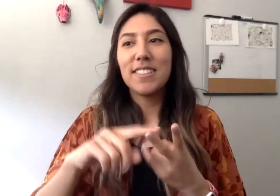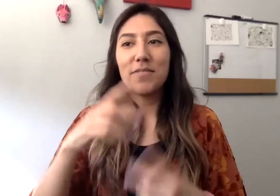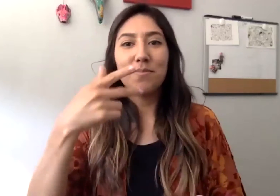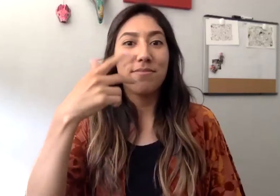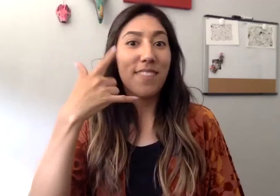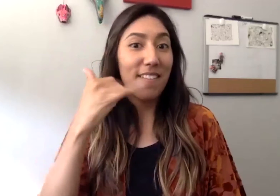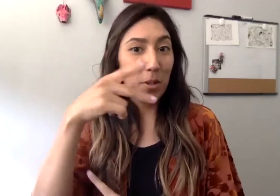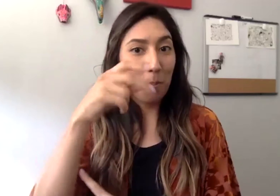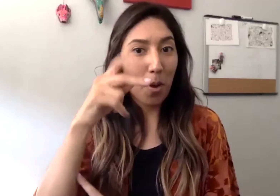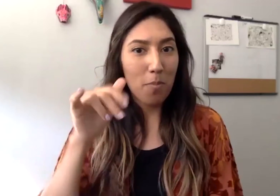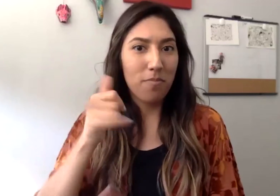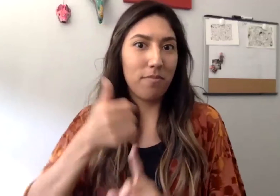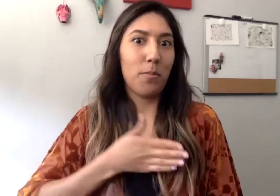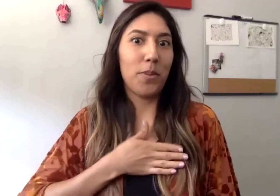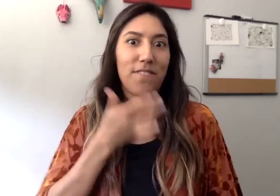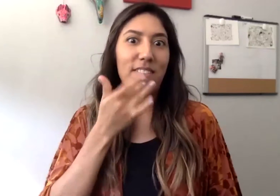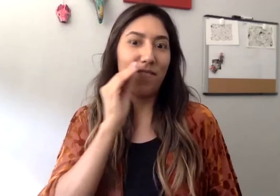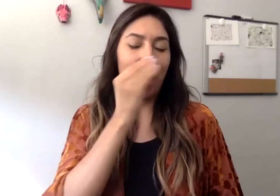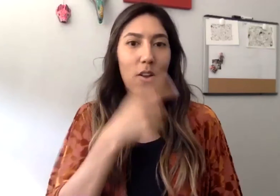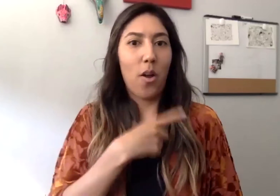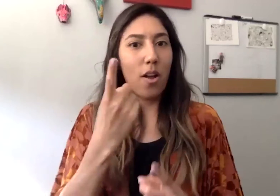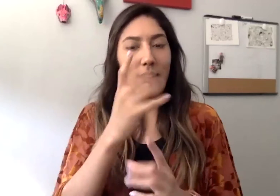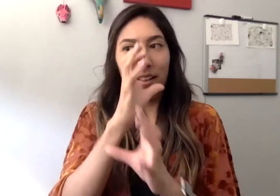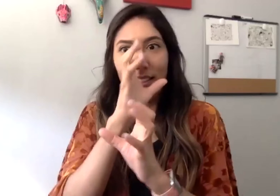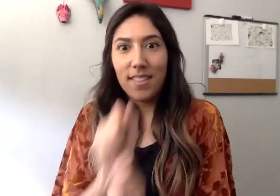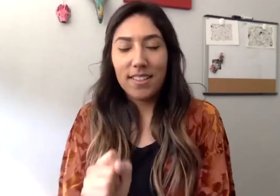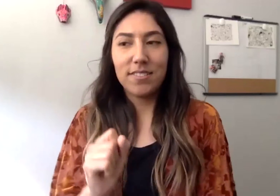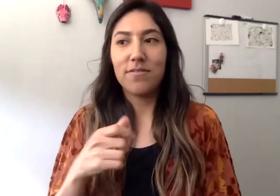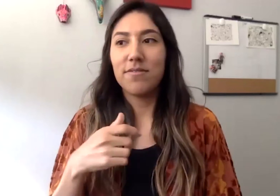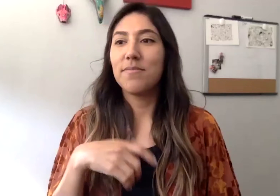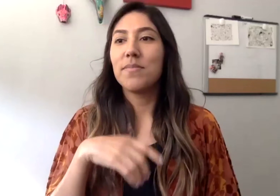much beauty here from the beaches to the flowers and the